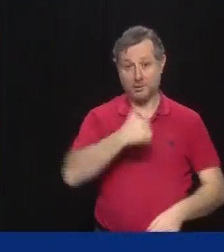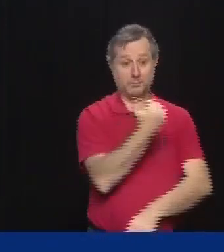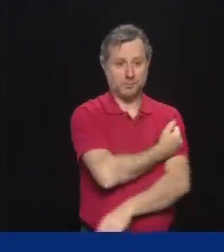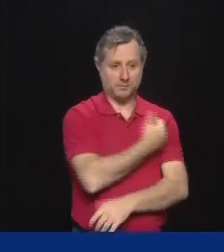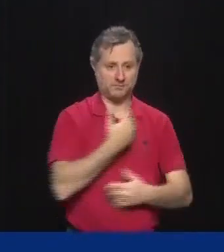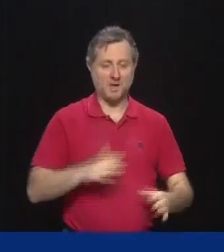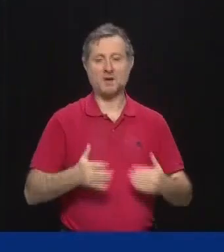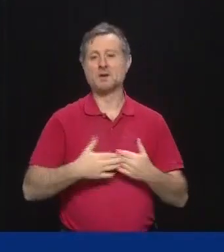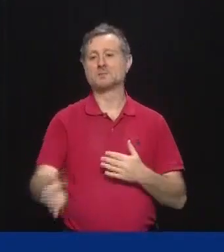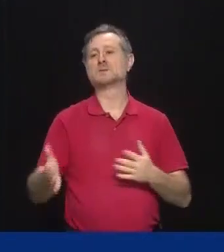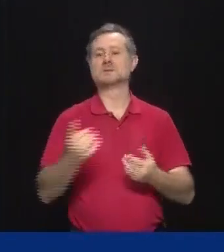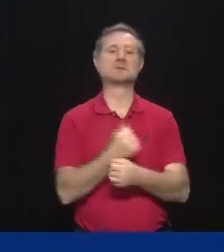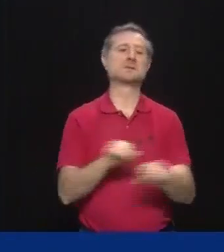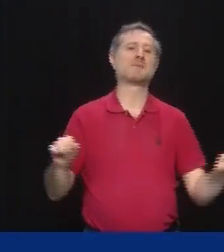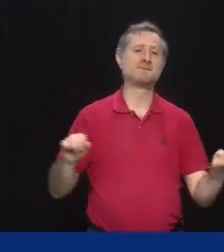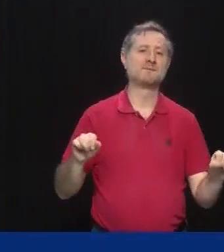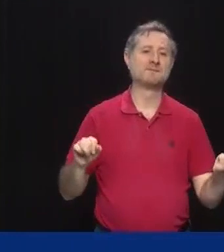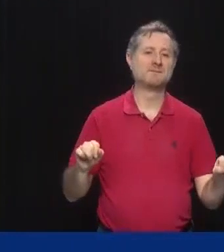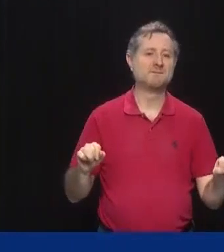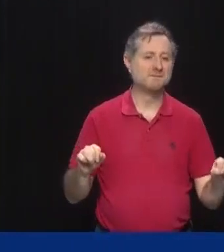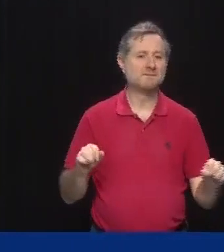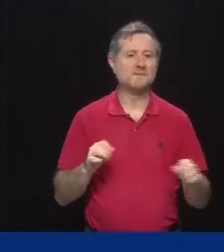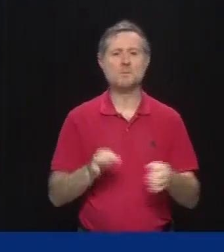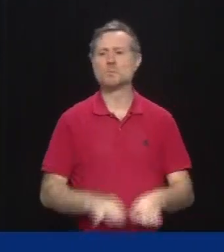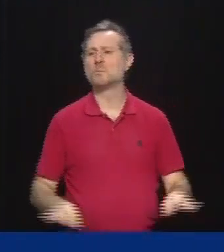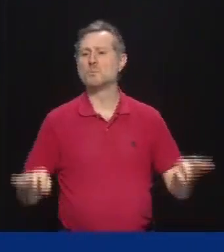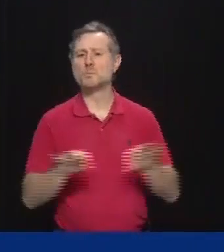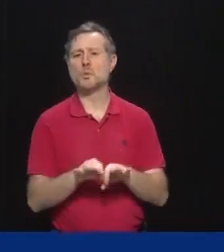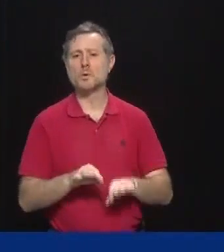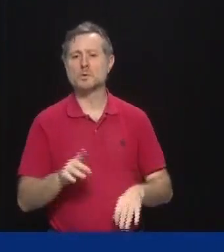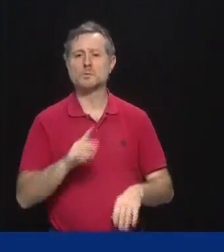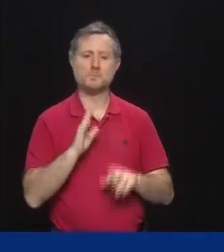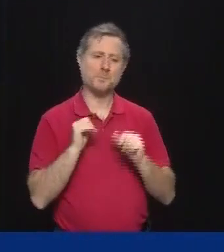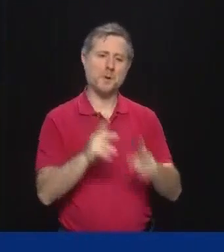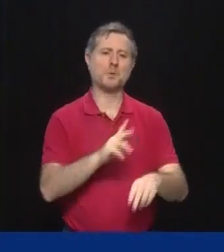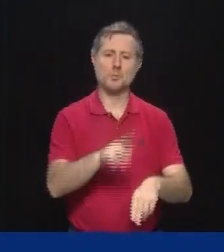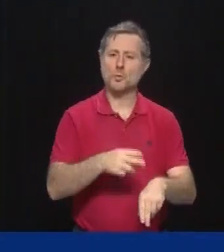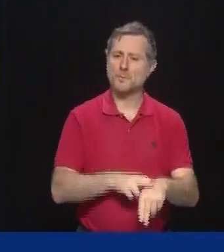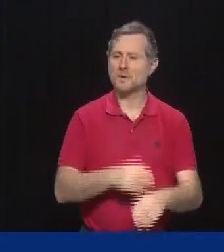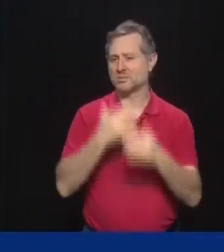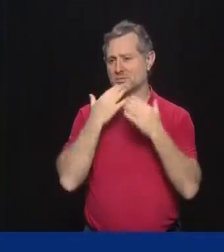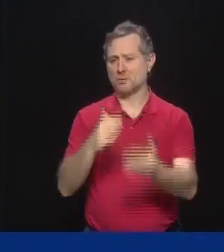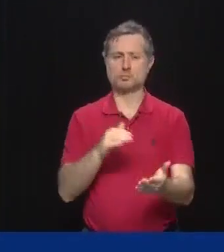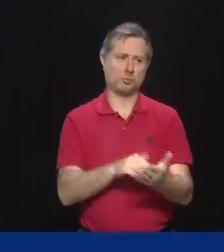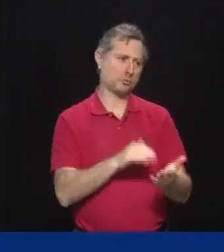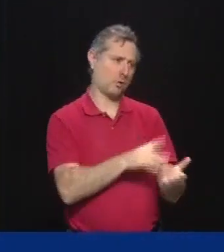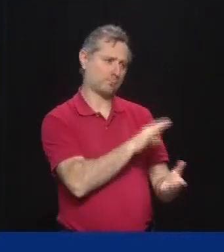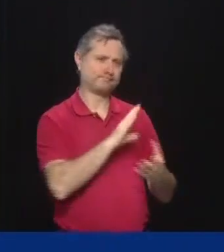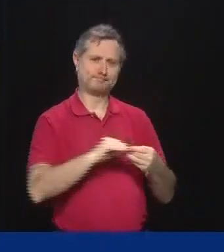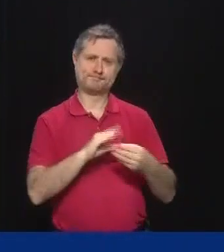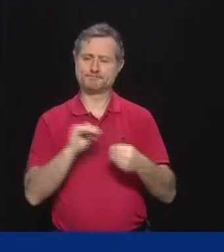THERE MIGHT BE PEOPLE GETTING TIRED OF WEARING THE MASKS. ONCE THEY GET THIS VACCINE, THEY WILL BE SAFE. IT'S SO IMPORTANT FOR US TO GET